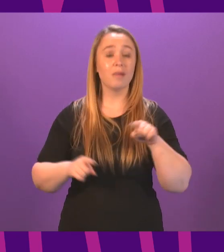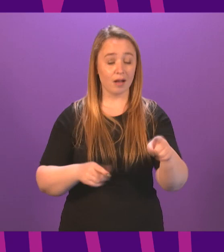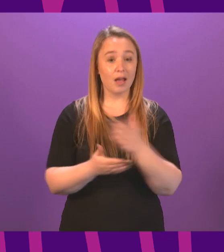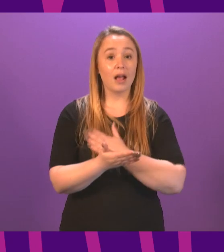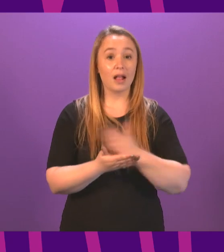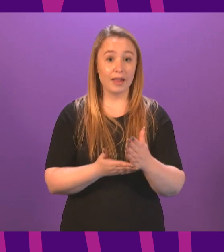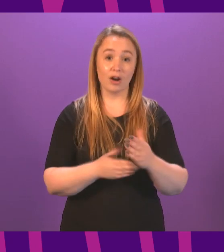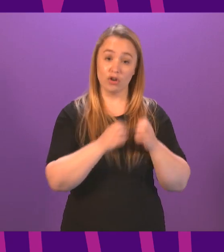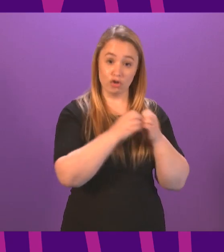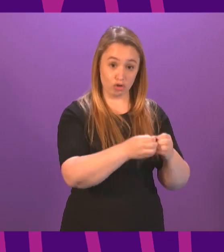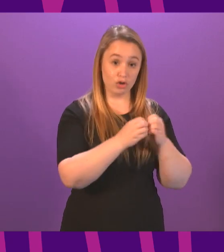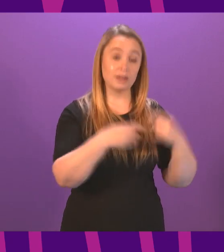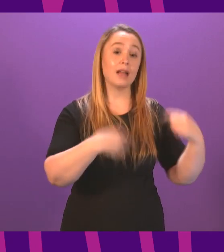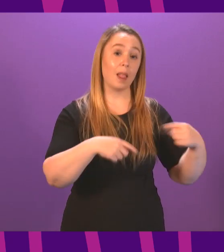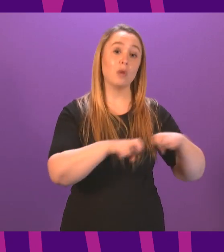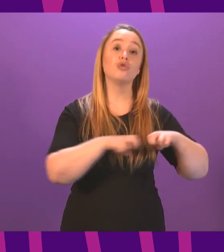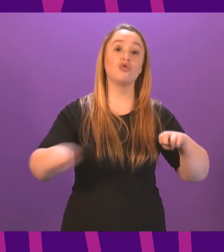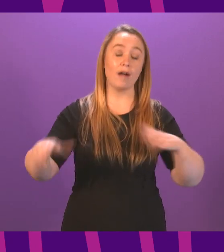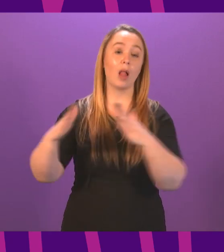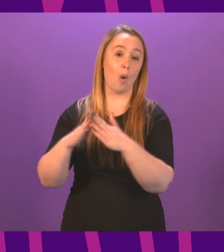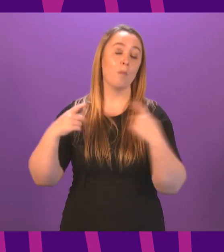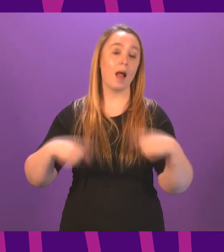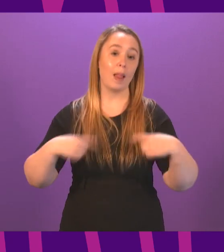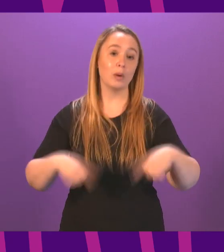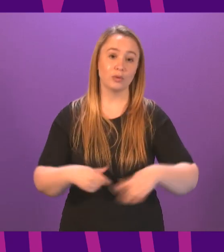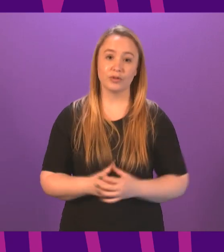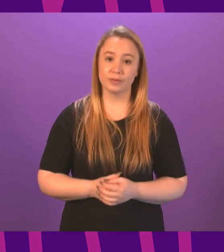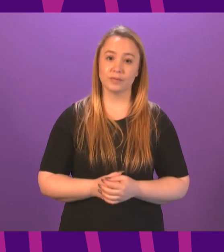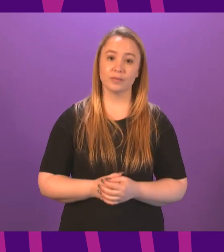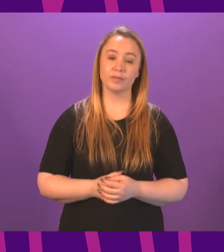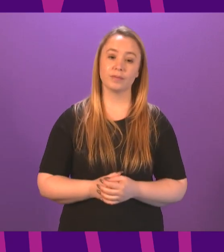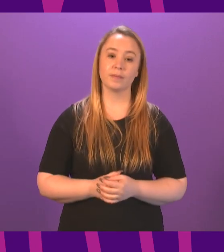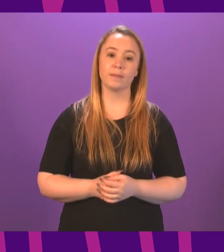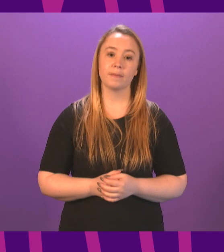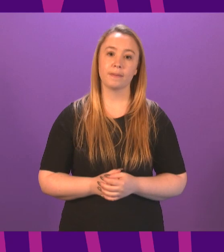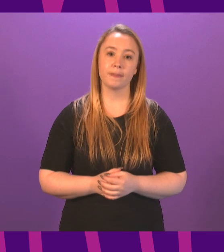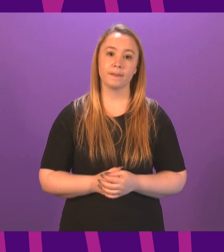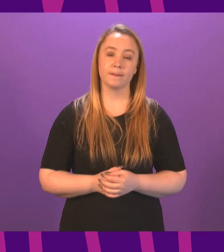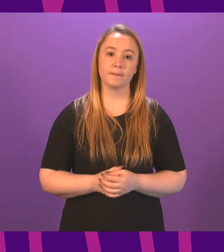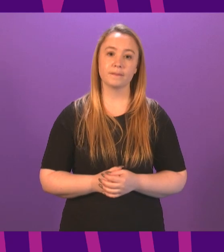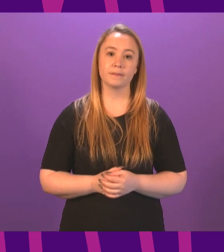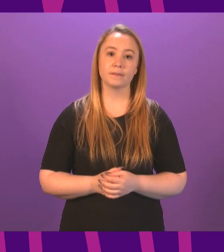not prevent students from returning home for Christmas if they choose to do so.